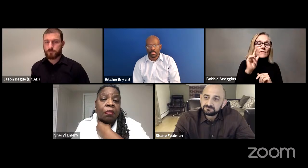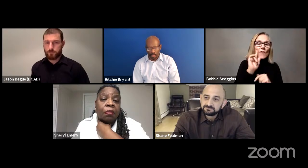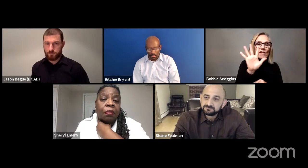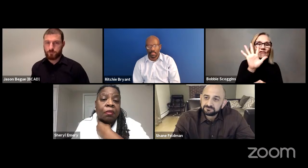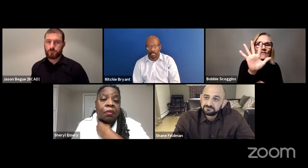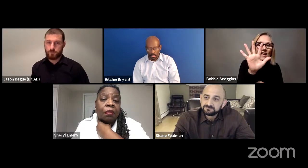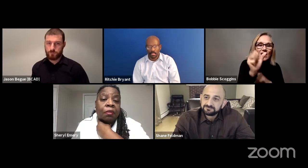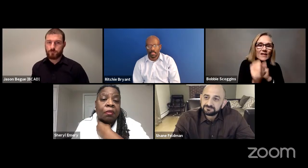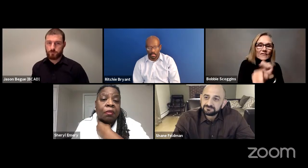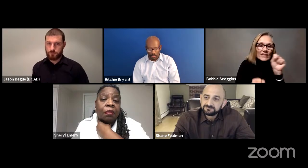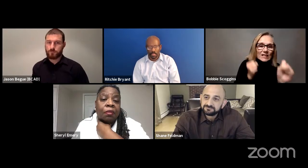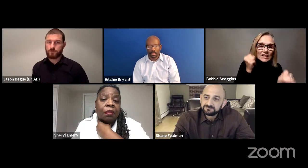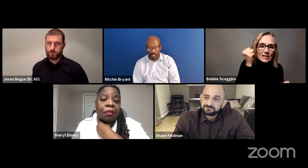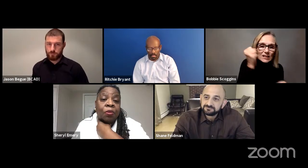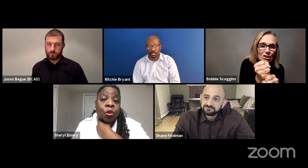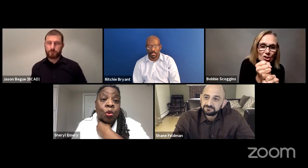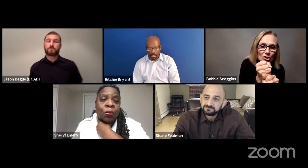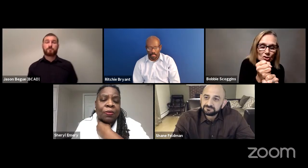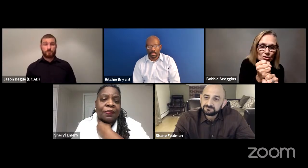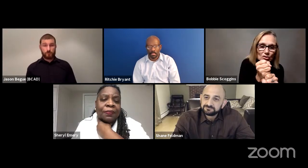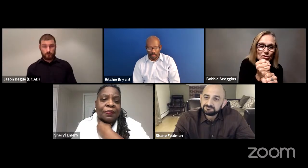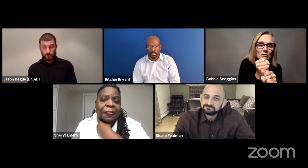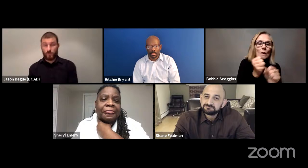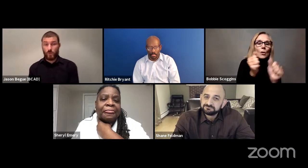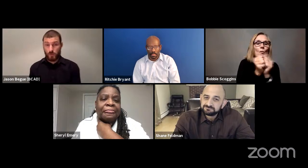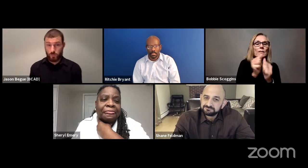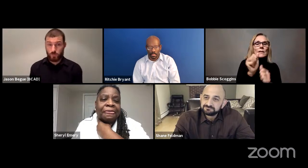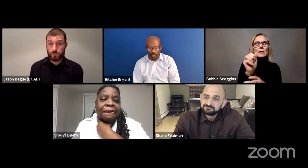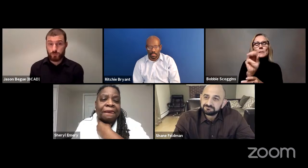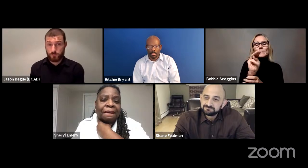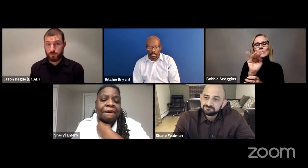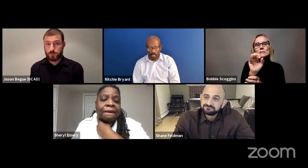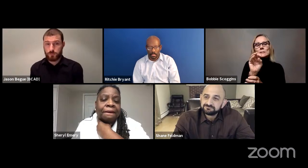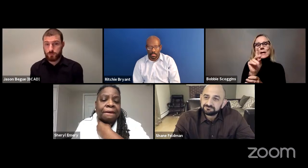no longer practice in the state of Kentucky for a five‑year period as a disciplinary